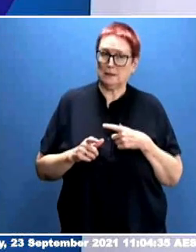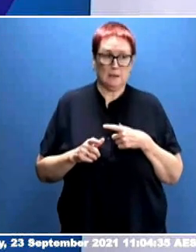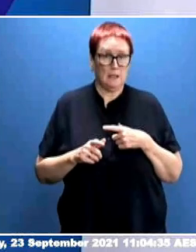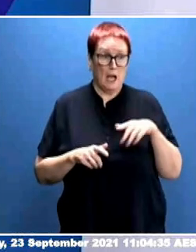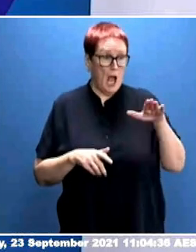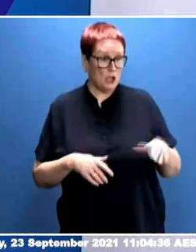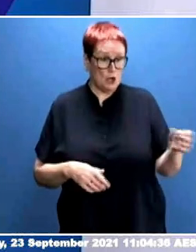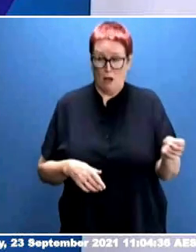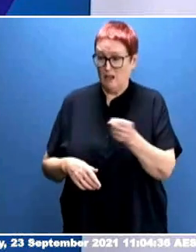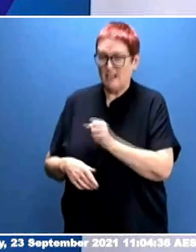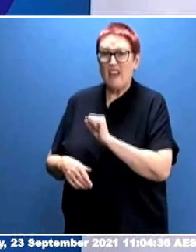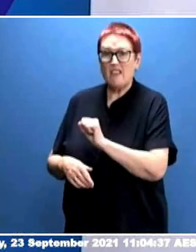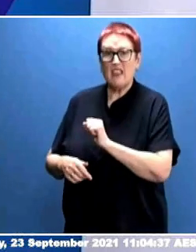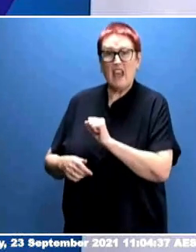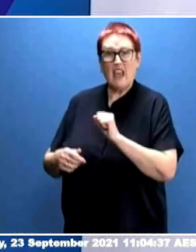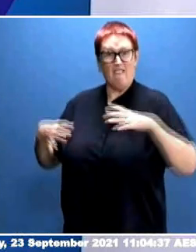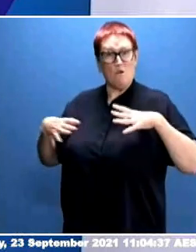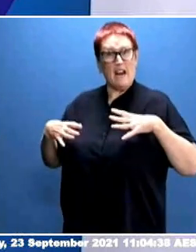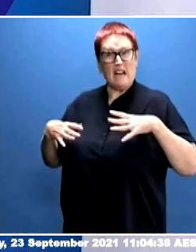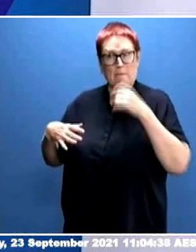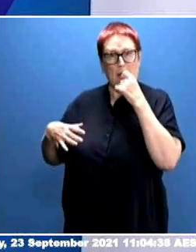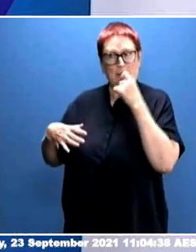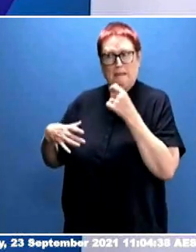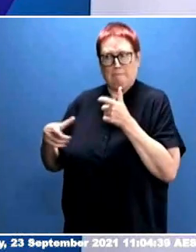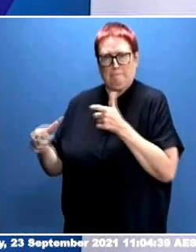you're trying to provide the child with the genuine support